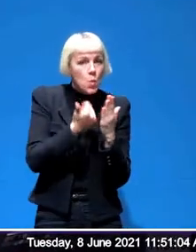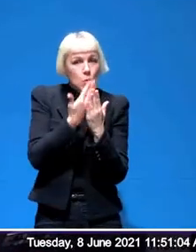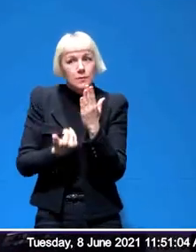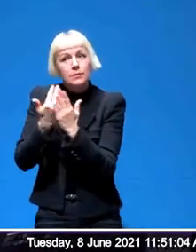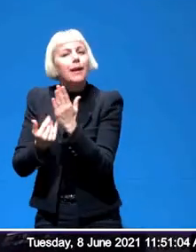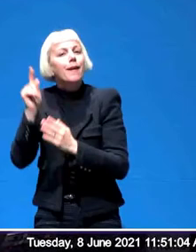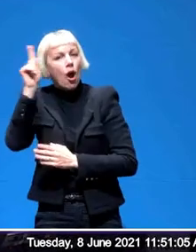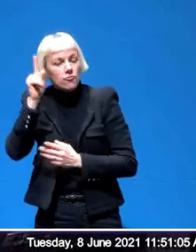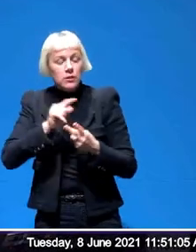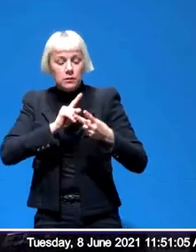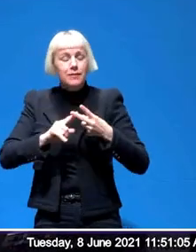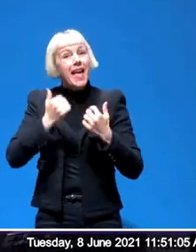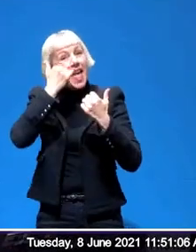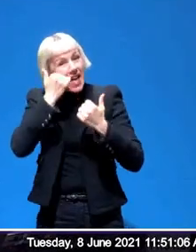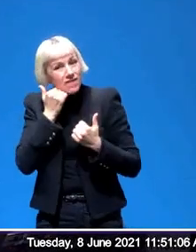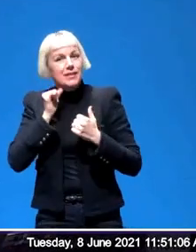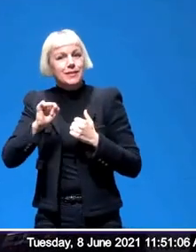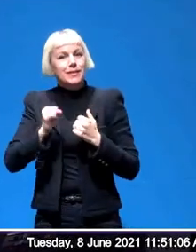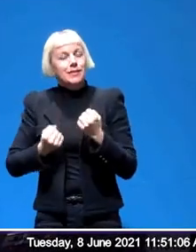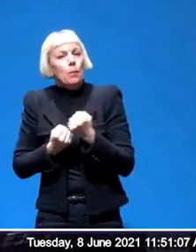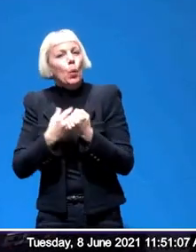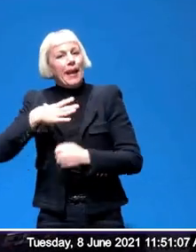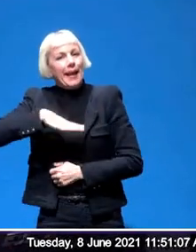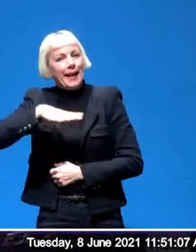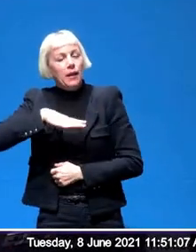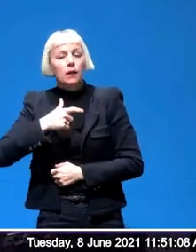evidence of Daniel's support needs, which meant making appointments